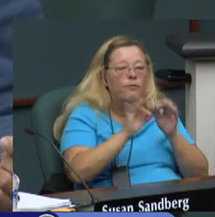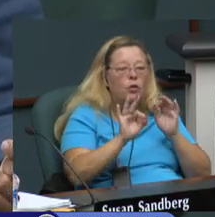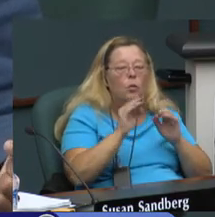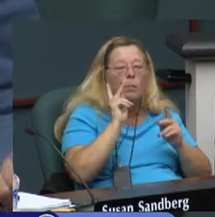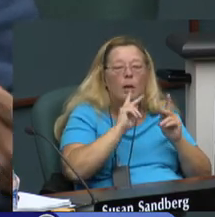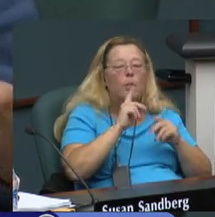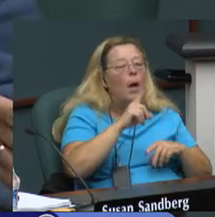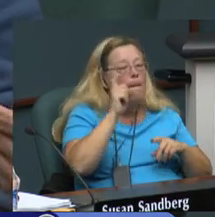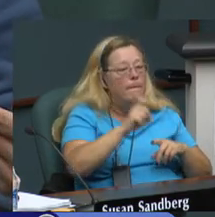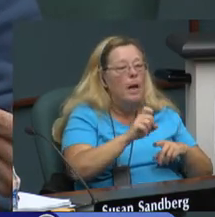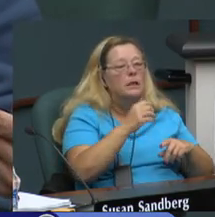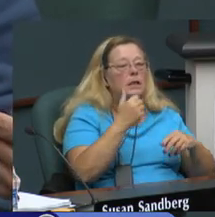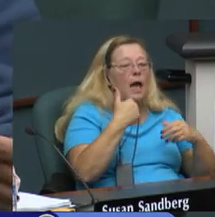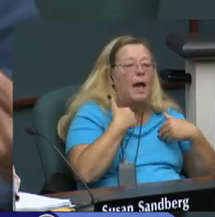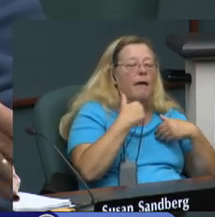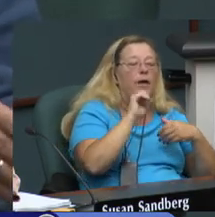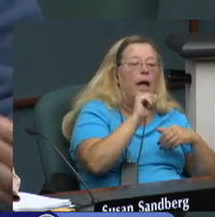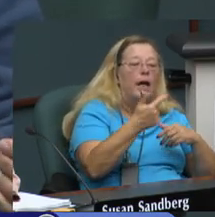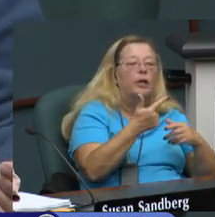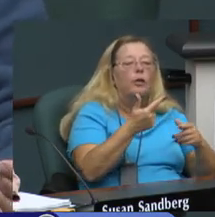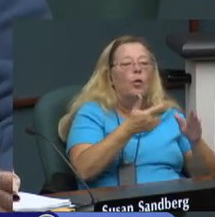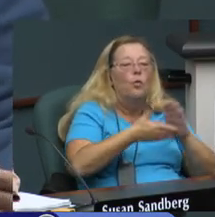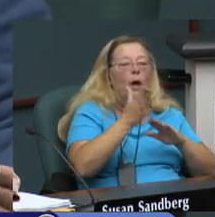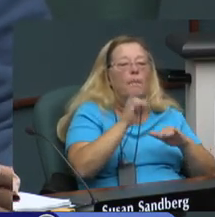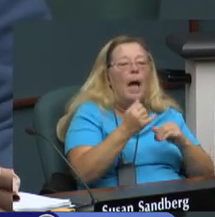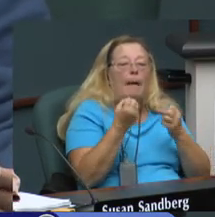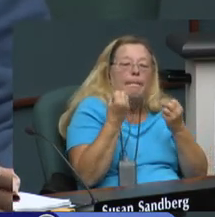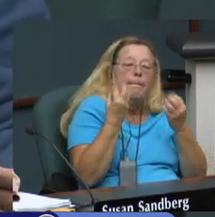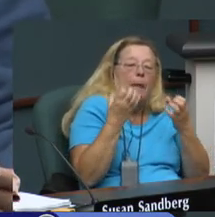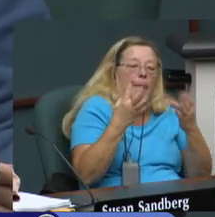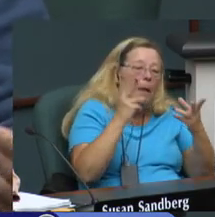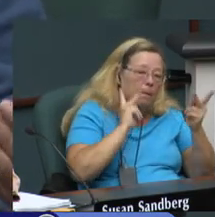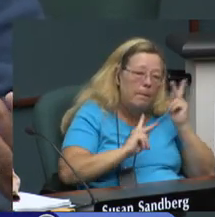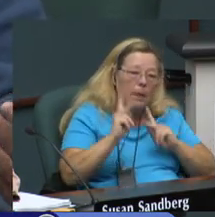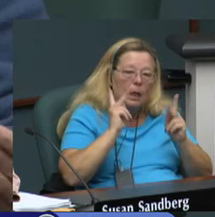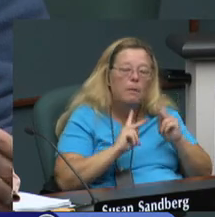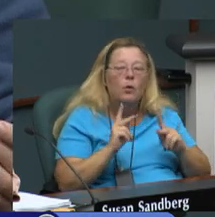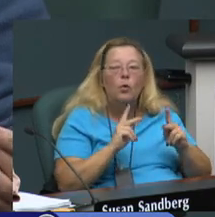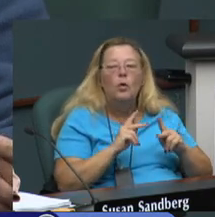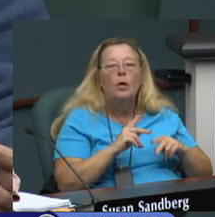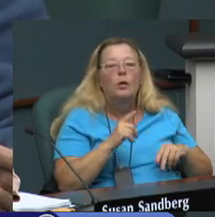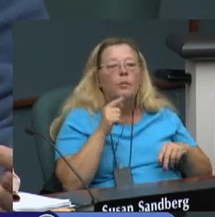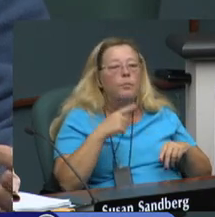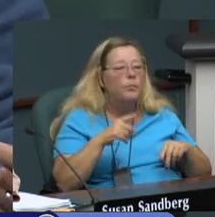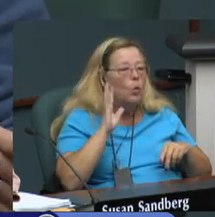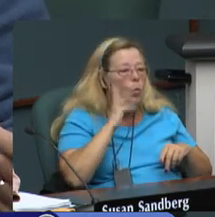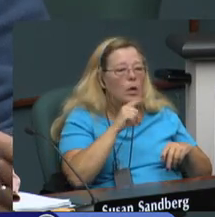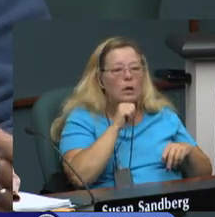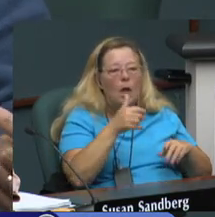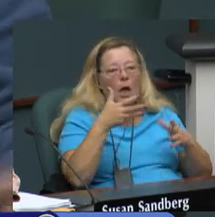by much more people more labor intensive and will not lead to massive population